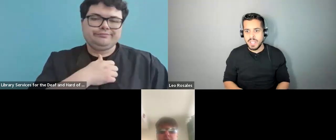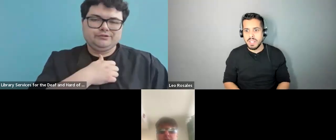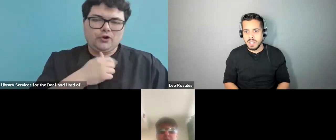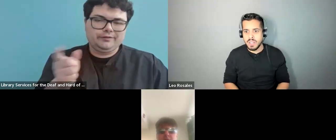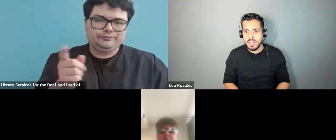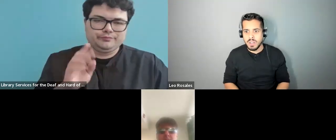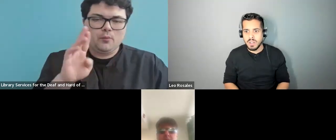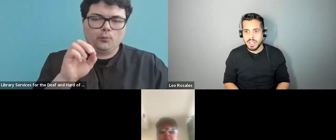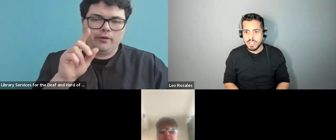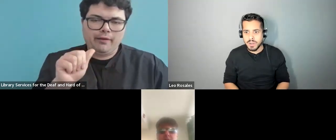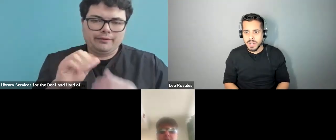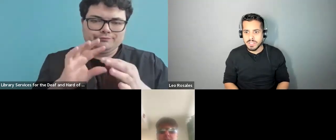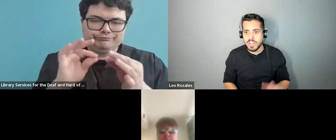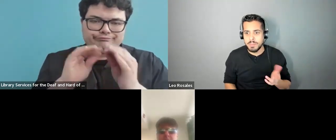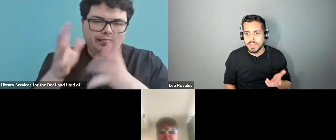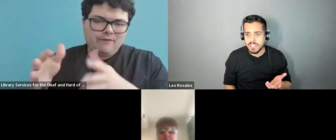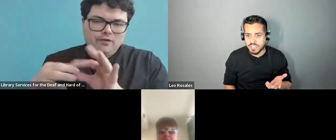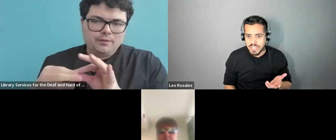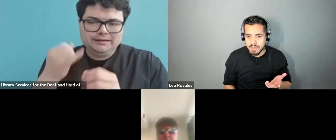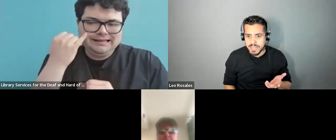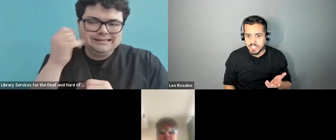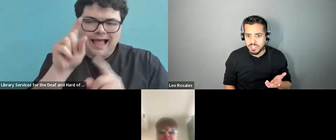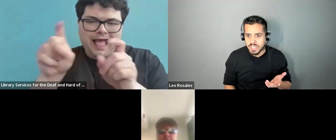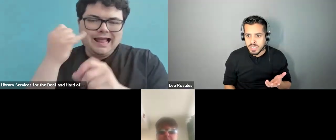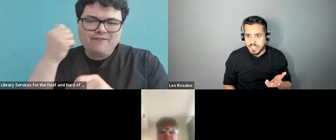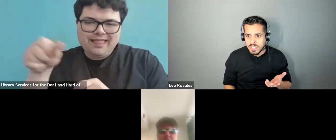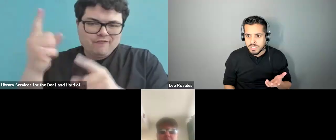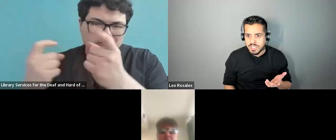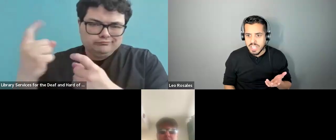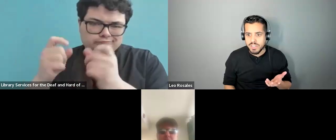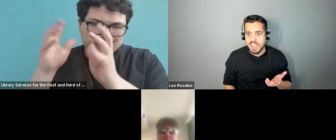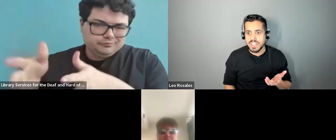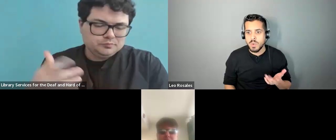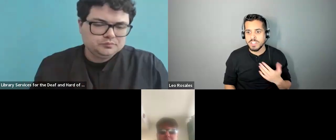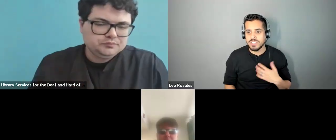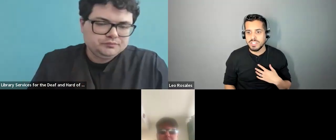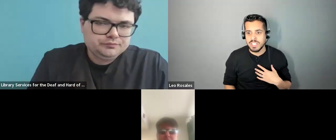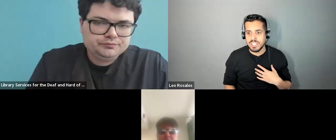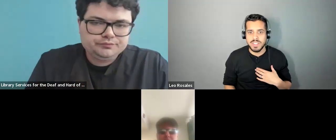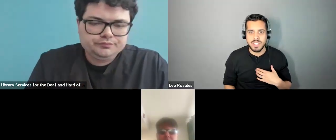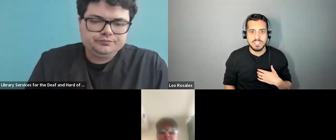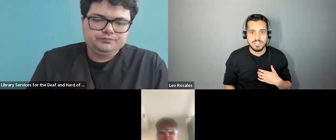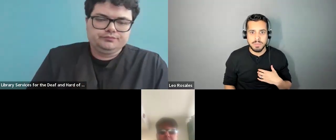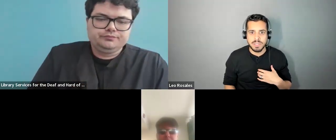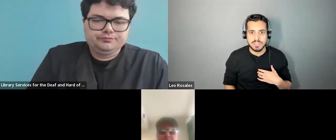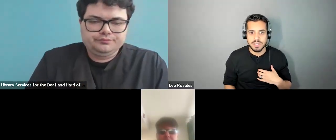[interpreter for Daniel] Okay. - [Mike] Yep. [interpreter for Daniel] Okay. Sorry. Sorry, Brenda just sent a message. [Mike] Yeah, I-- [interpreter for Daniel] She said if you have any questions, just leave it in the chat box.